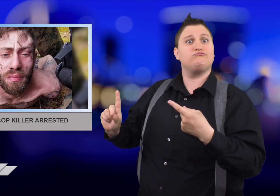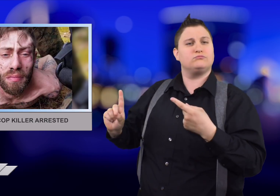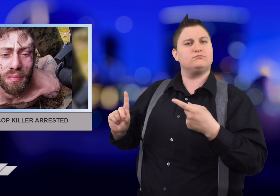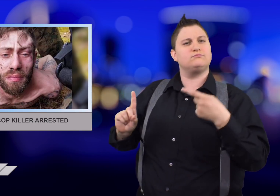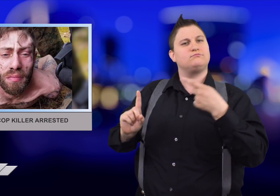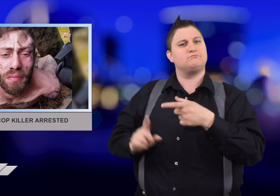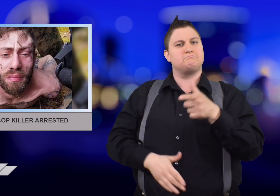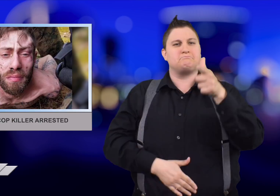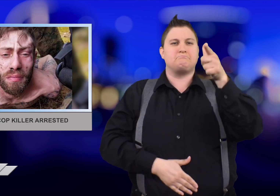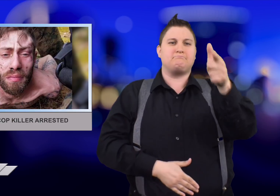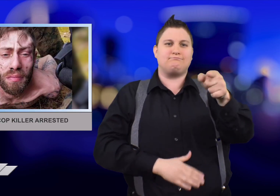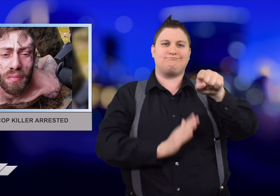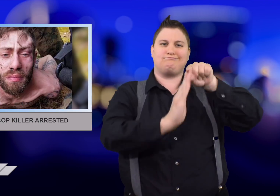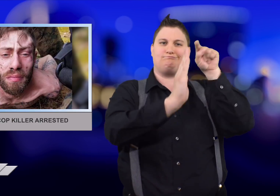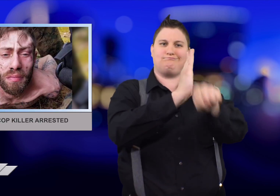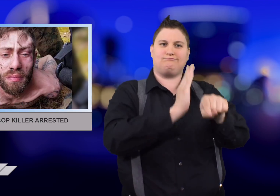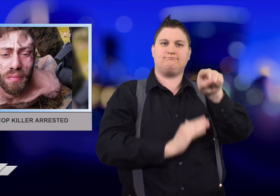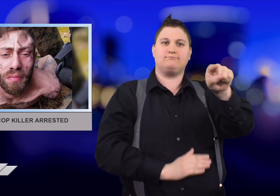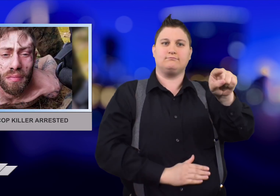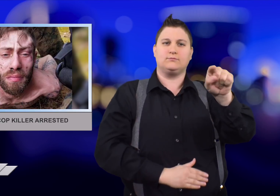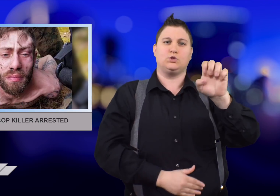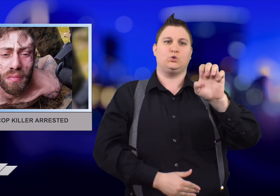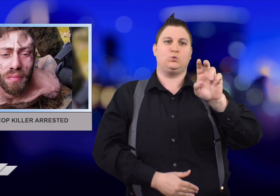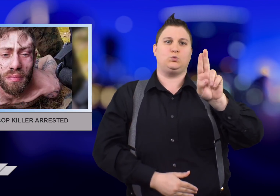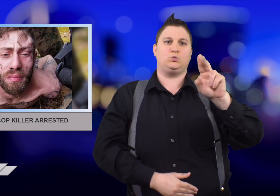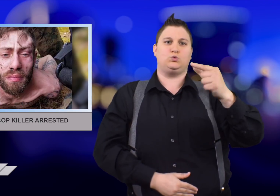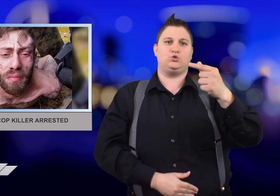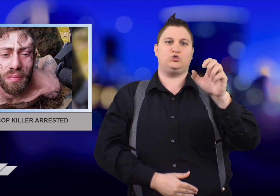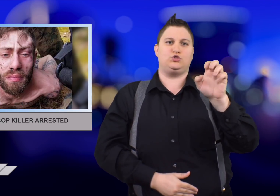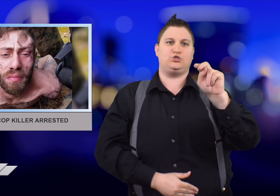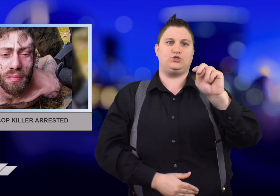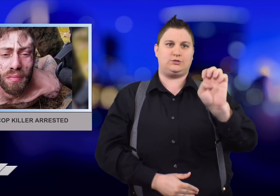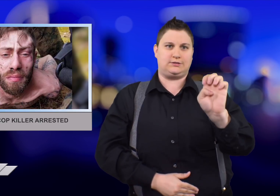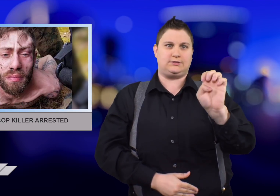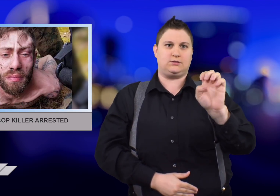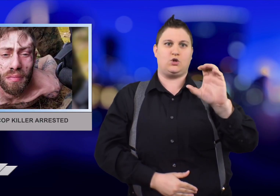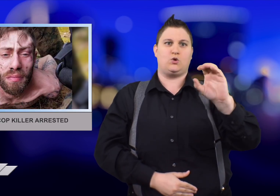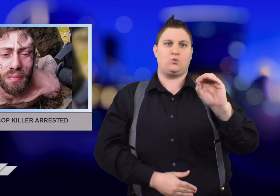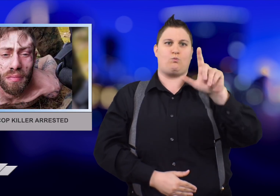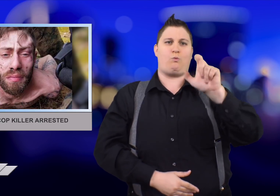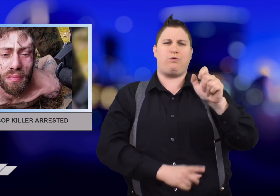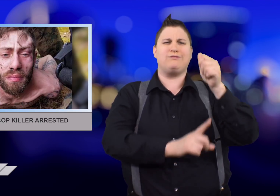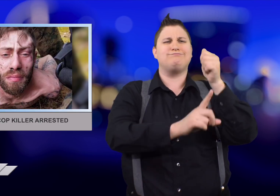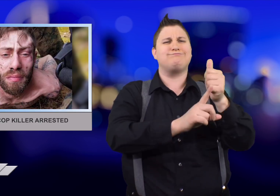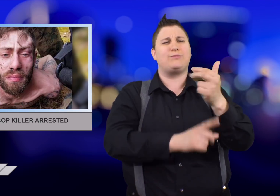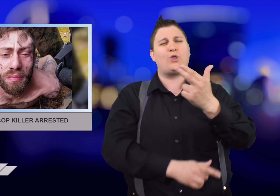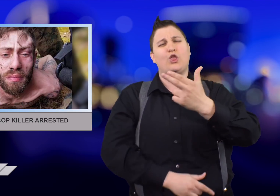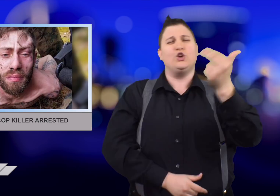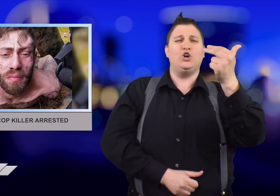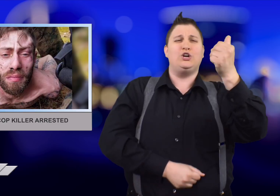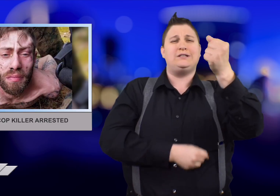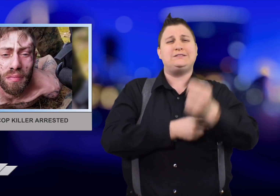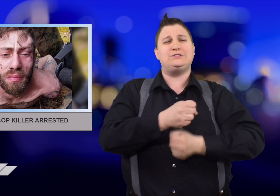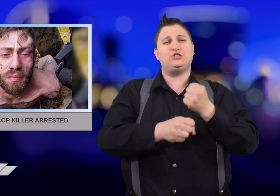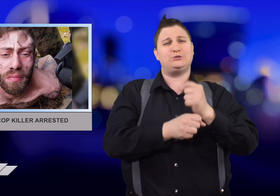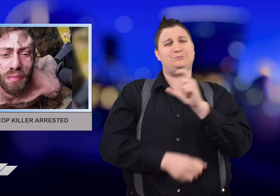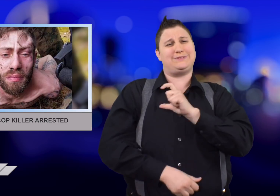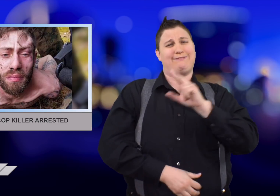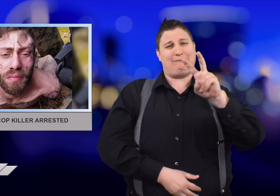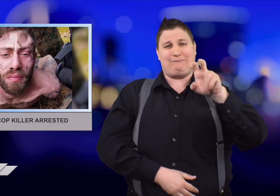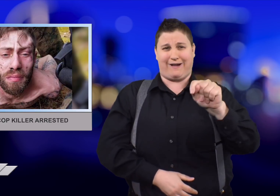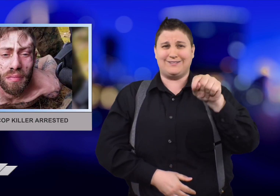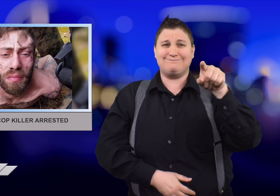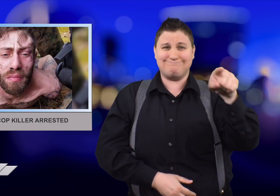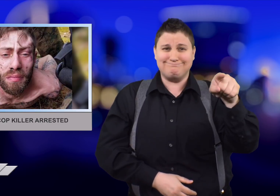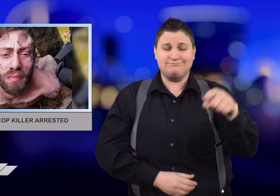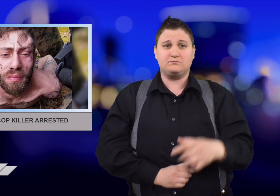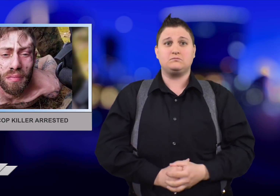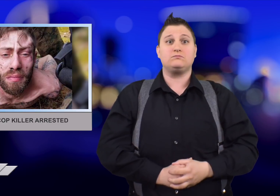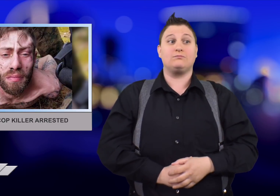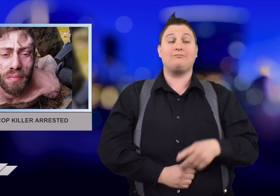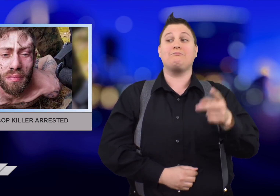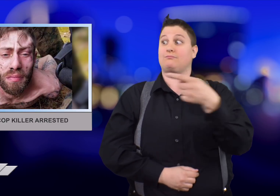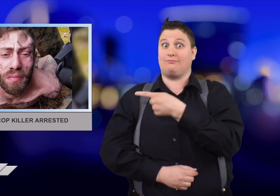Williams is accused of shooting and killing 13-year police veteran Eugene Cole, stealing